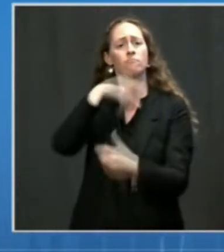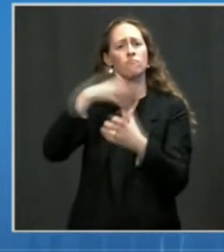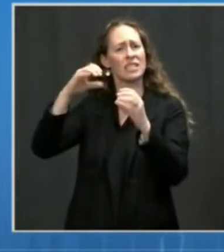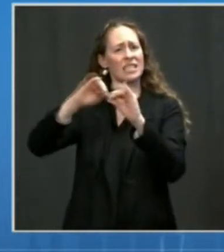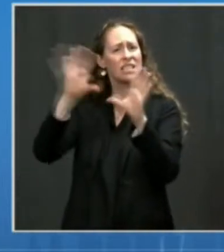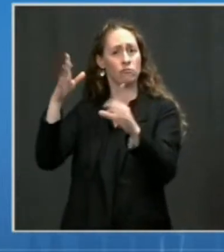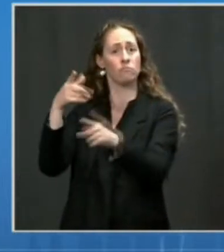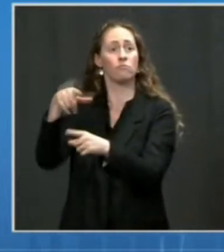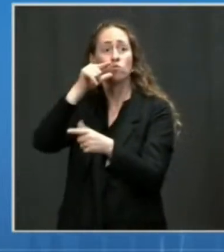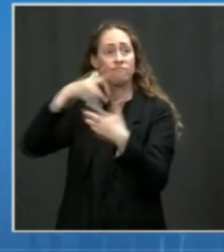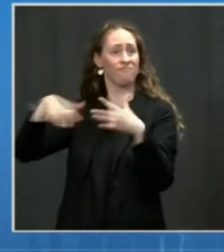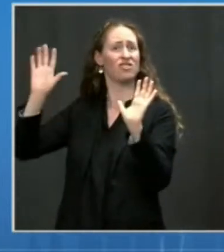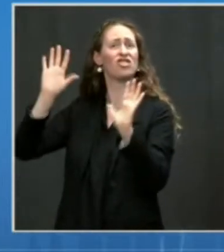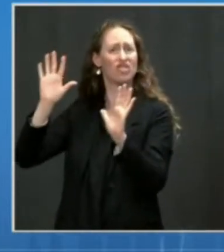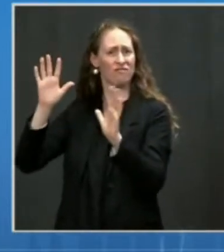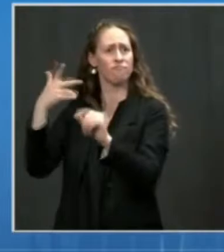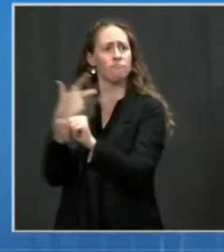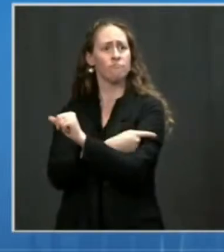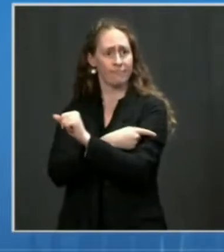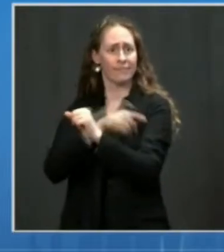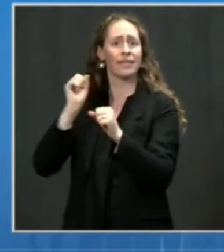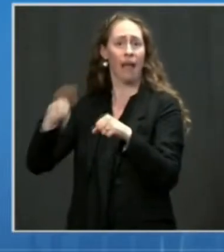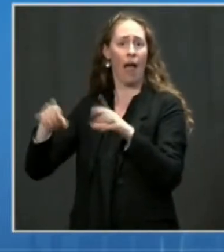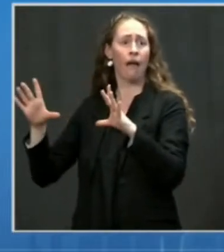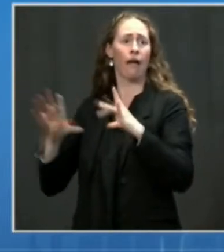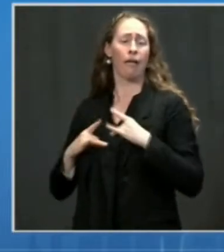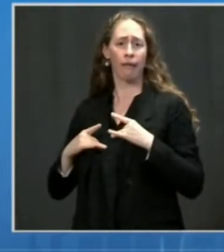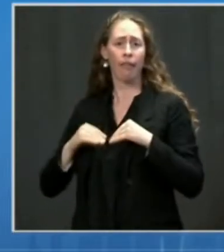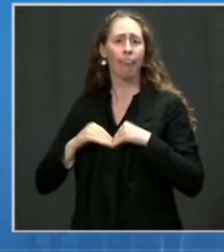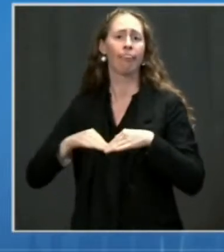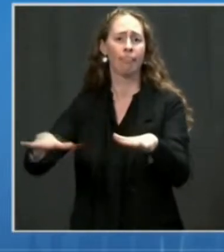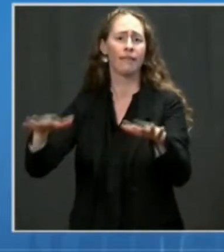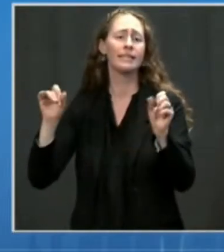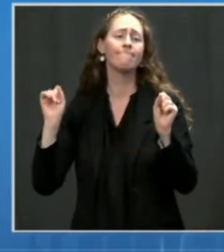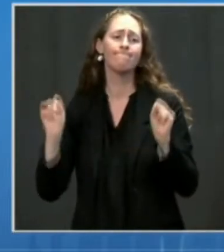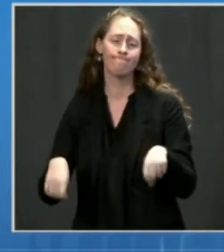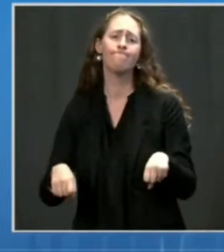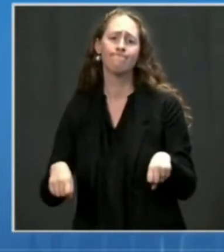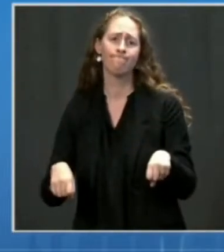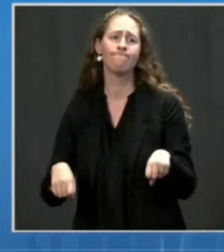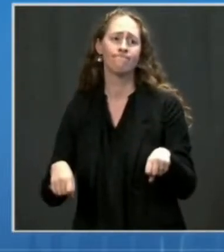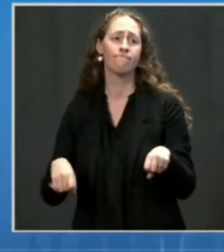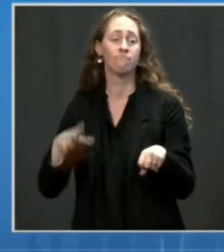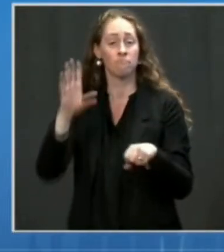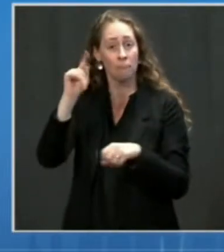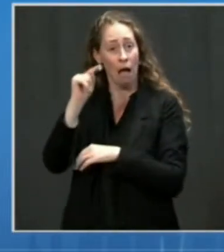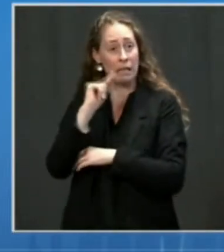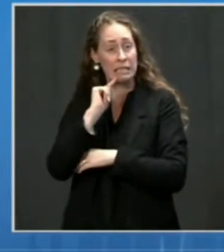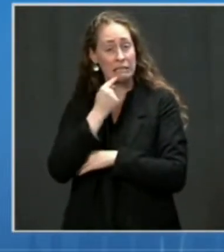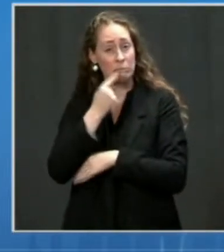I WANT TO BE CLEAR, WHILE VACCINATED PEOPLE CAN SPREAD THE VIRUS IF THEY GET A